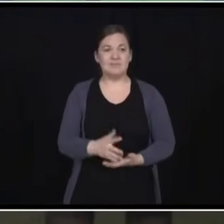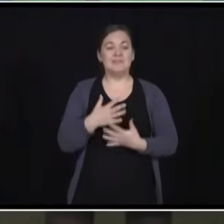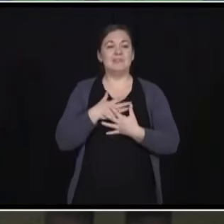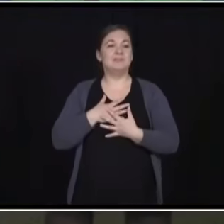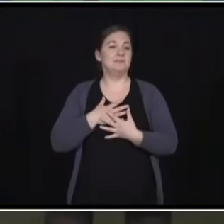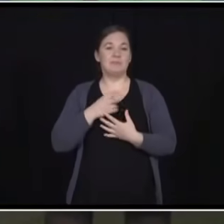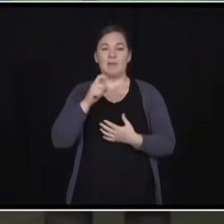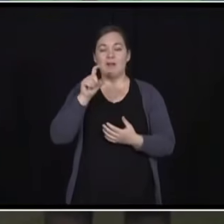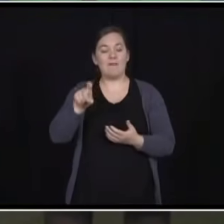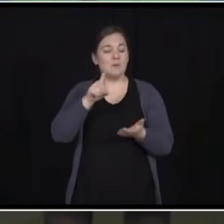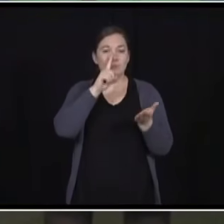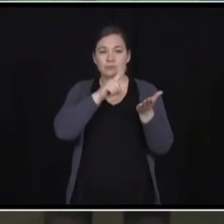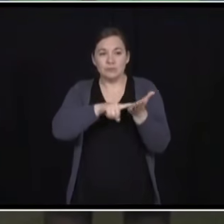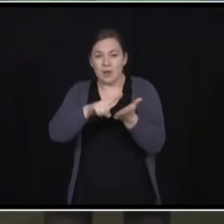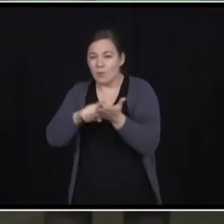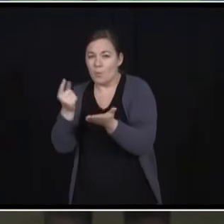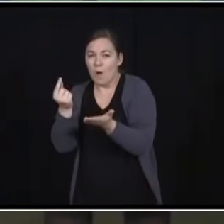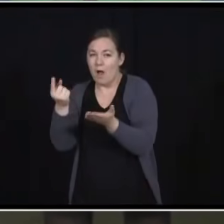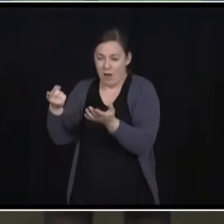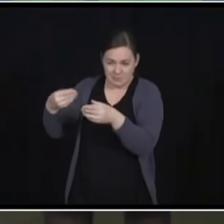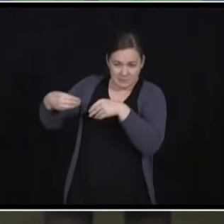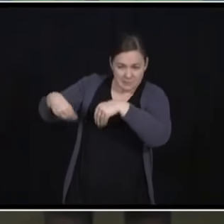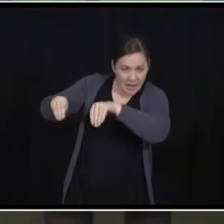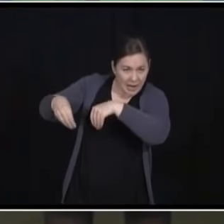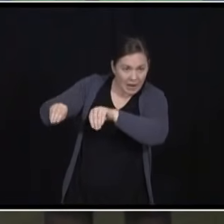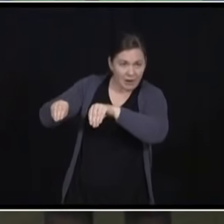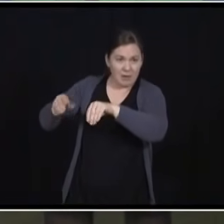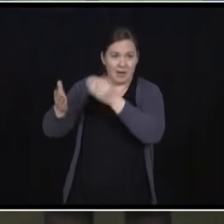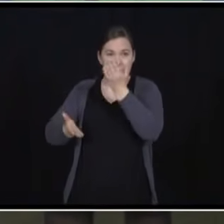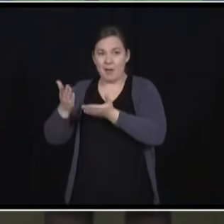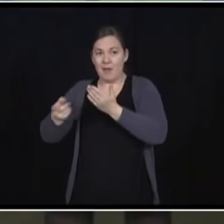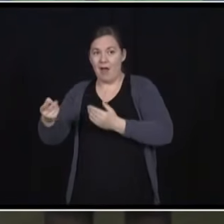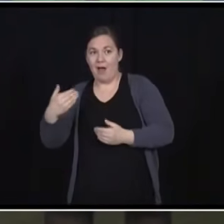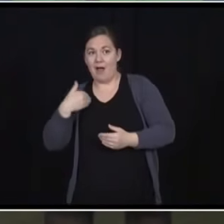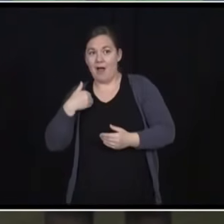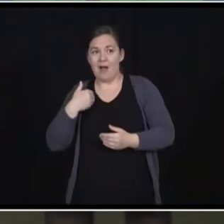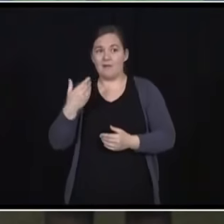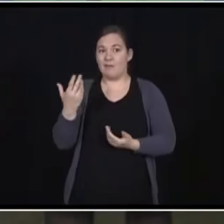downtown, I know the premier said it is unfair, does seem unfair, can you get into